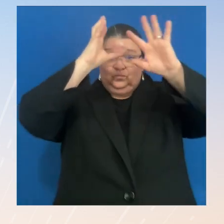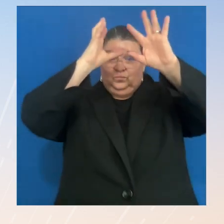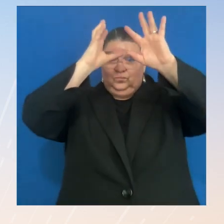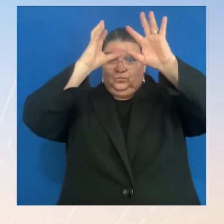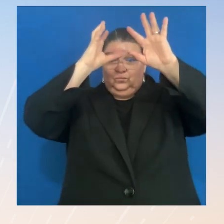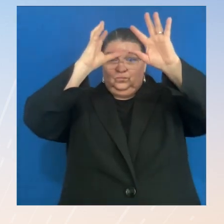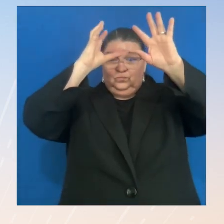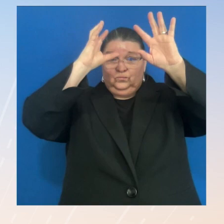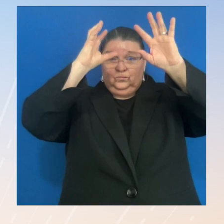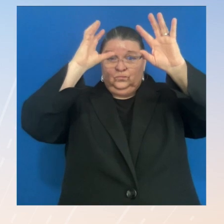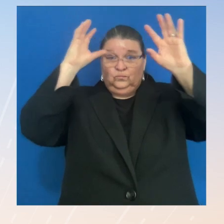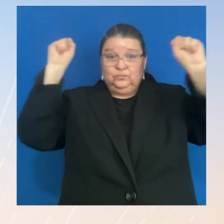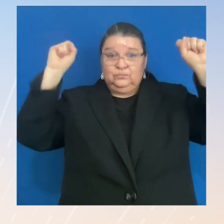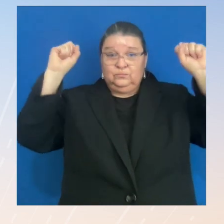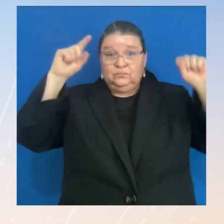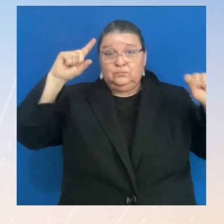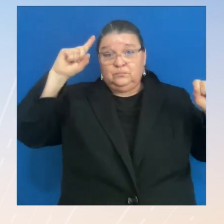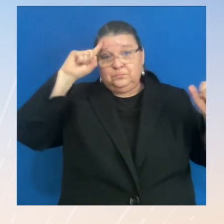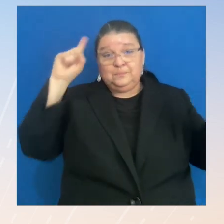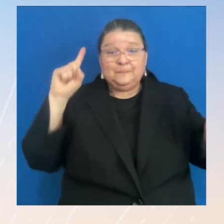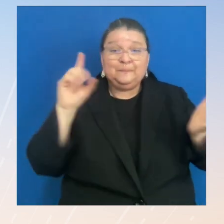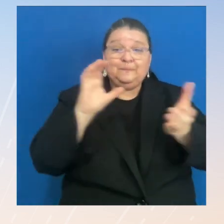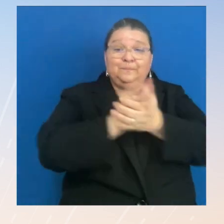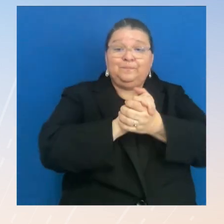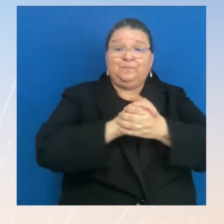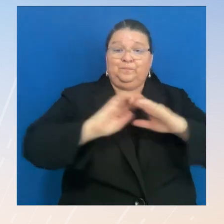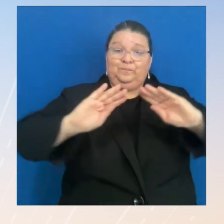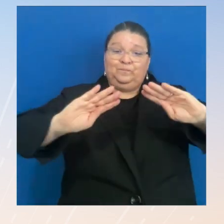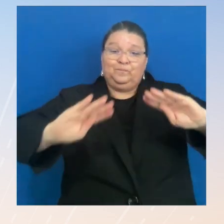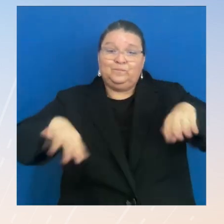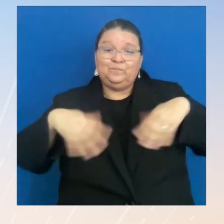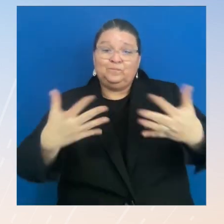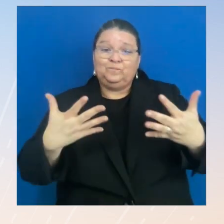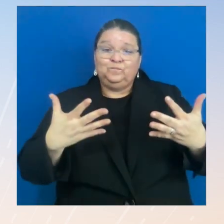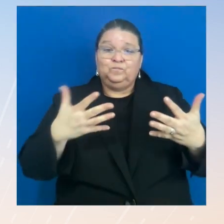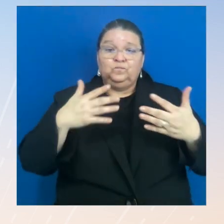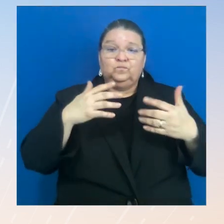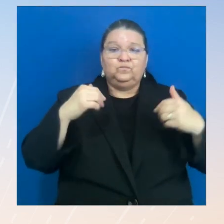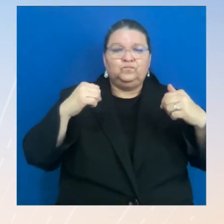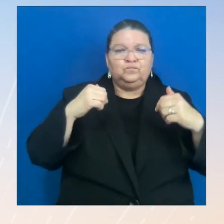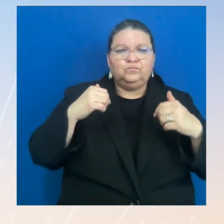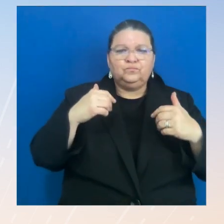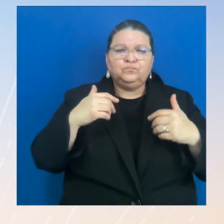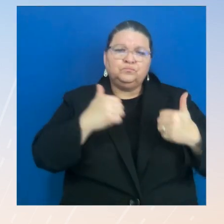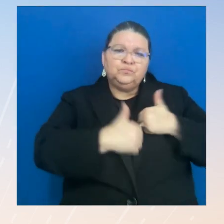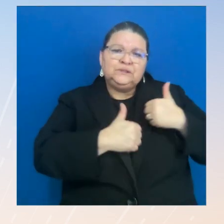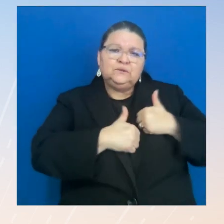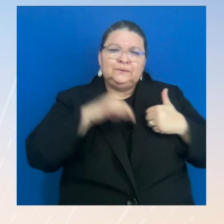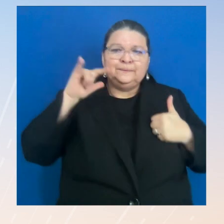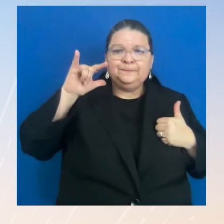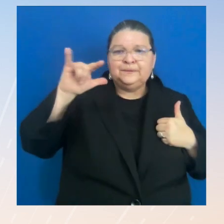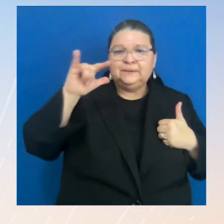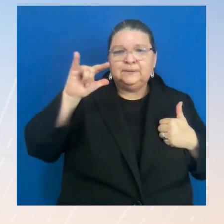these MiGs would directly involve the United States in the conflict, and therefore that's what creates the high risk.